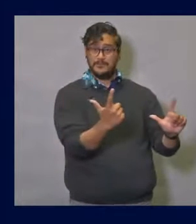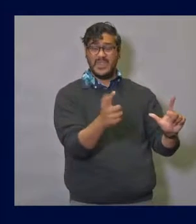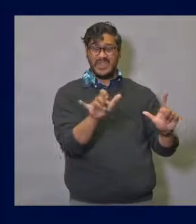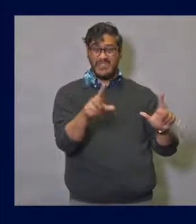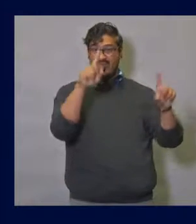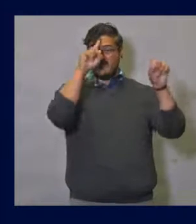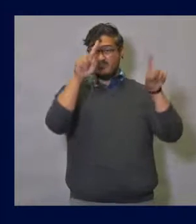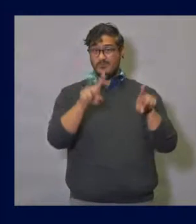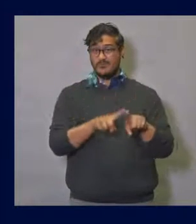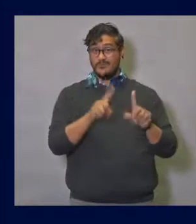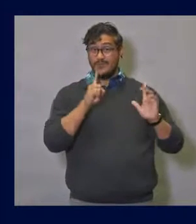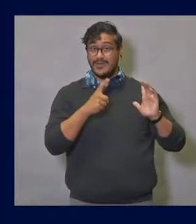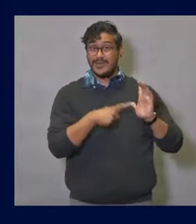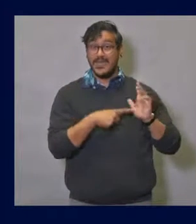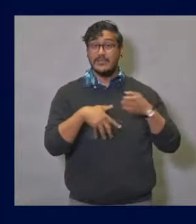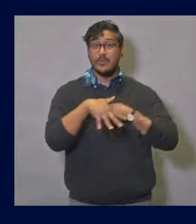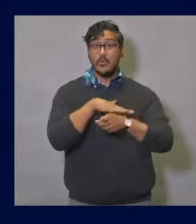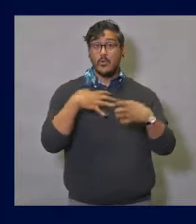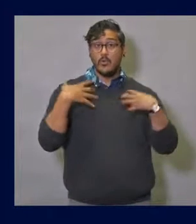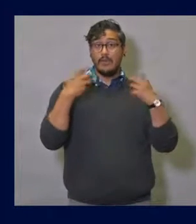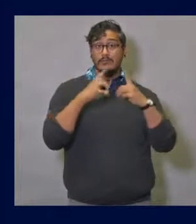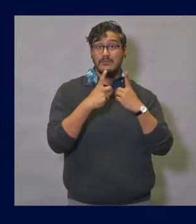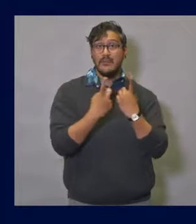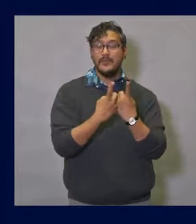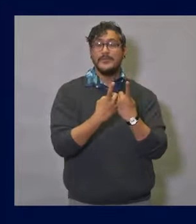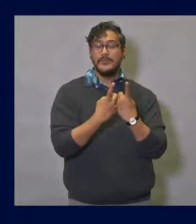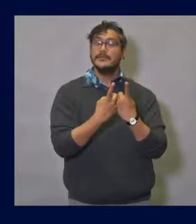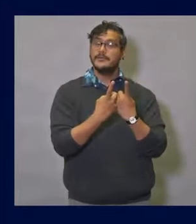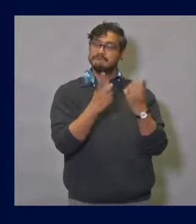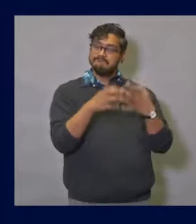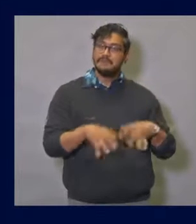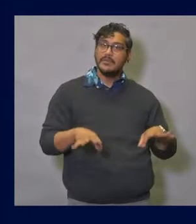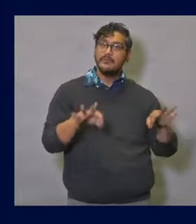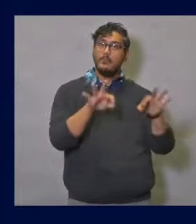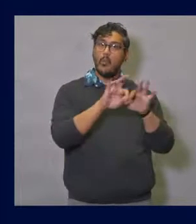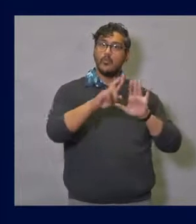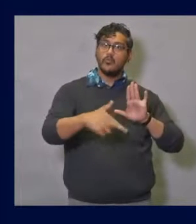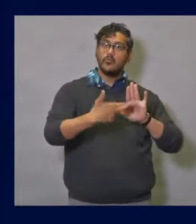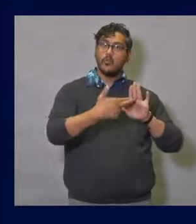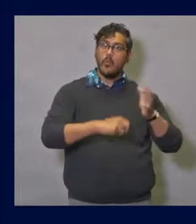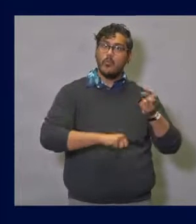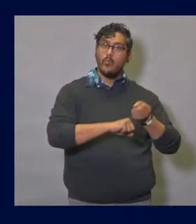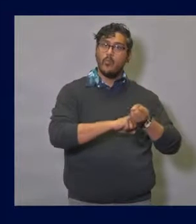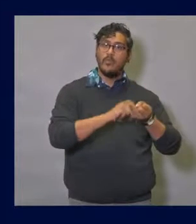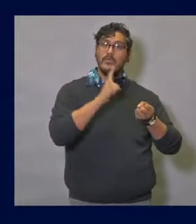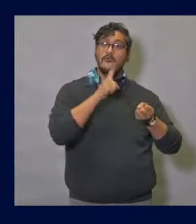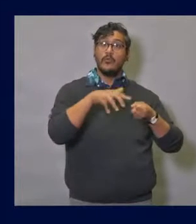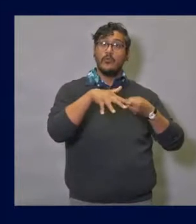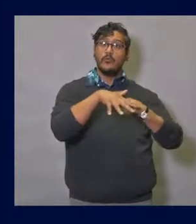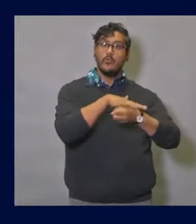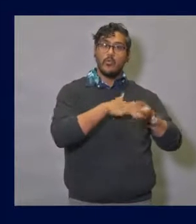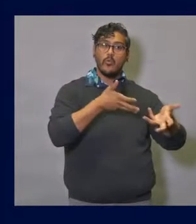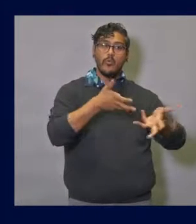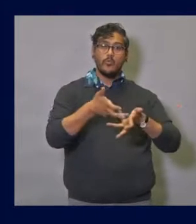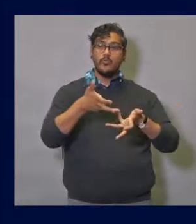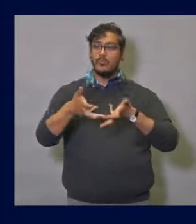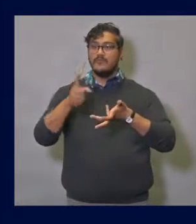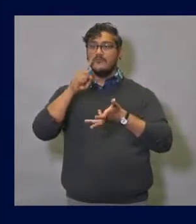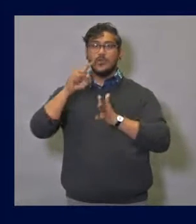THE AGREEMENT RECOGNIZES LOCAL